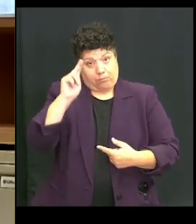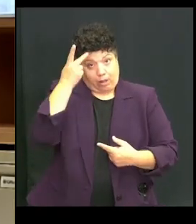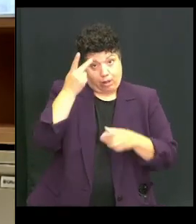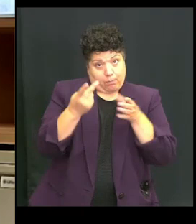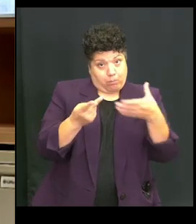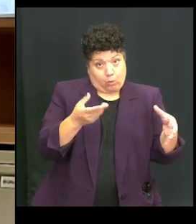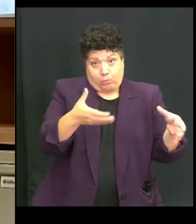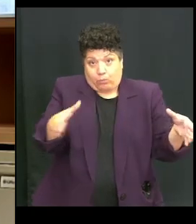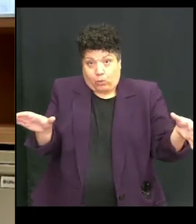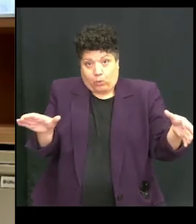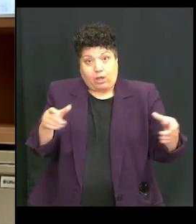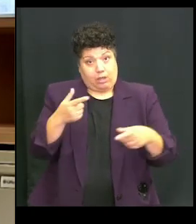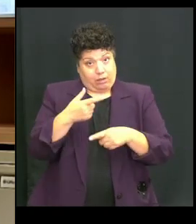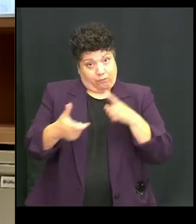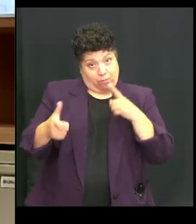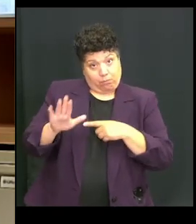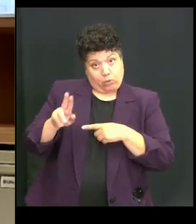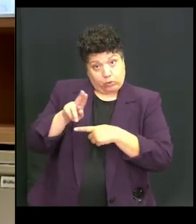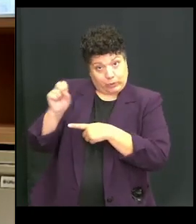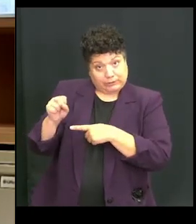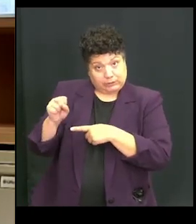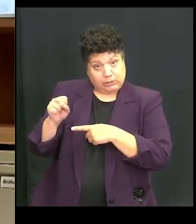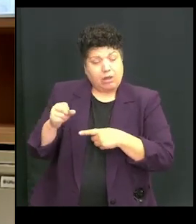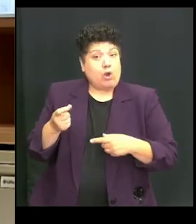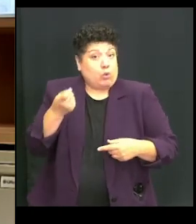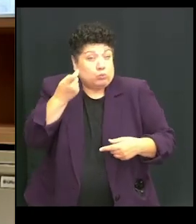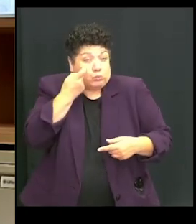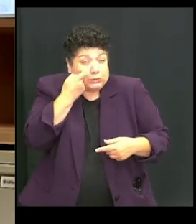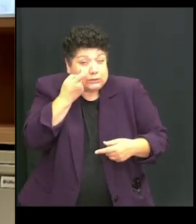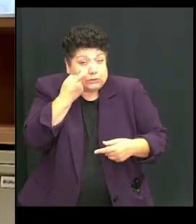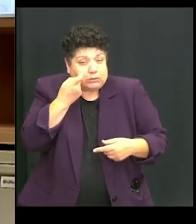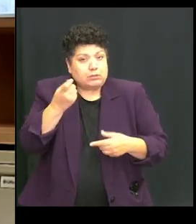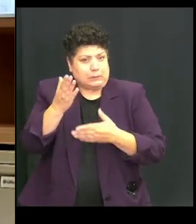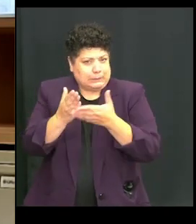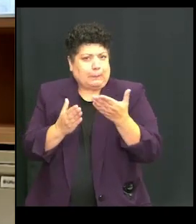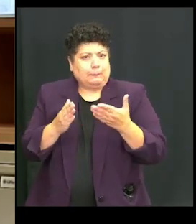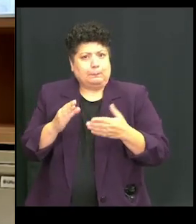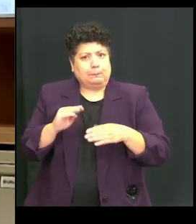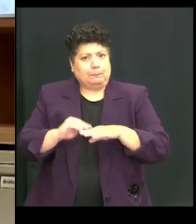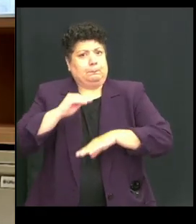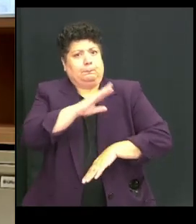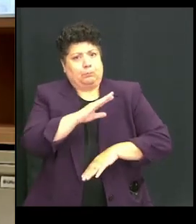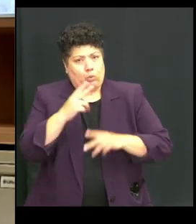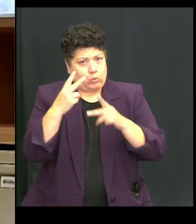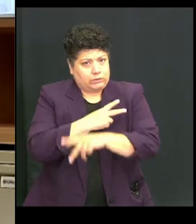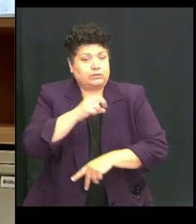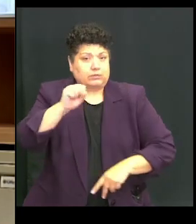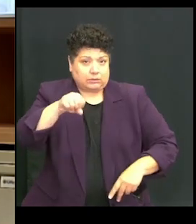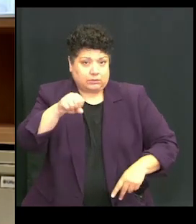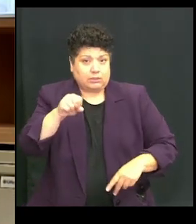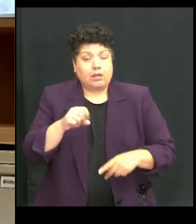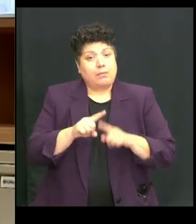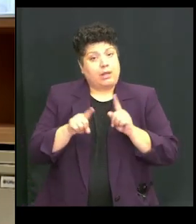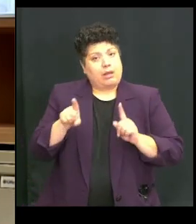There might be something recently that's aggravating certain things but a lot of the long-term trends